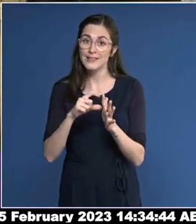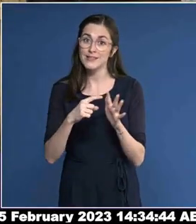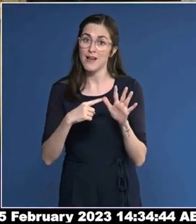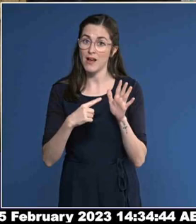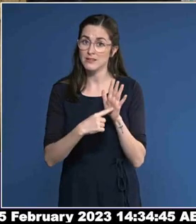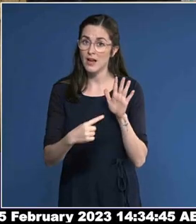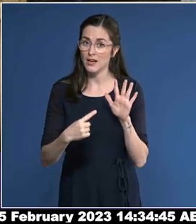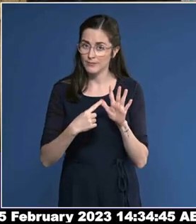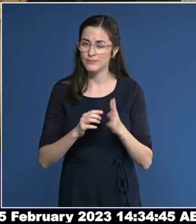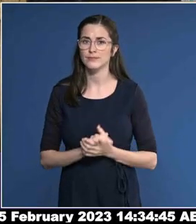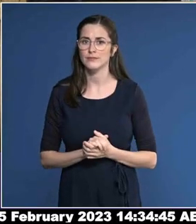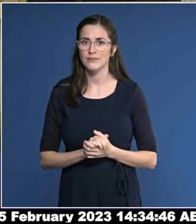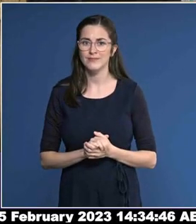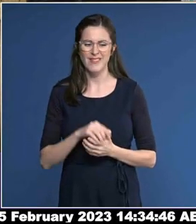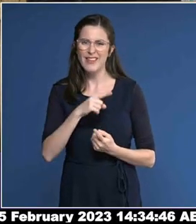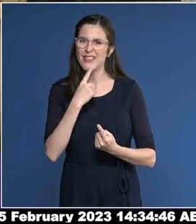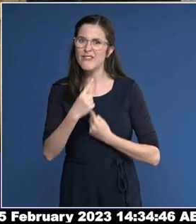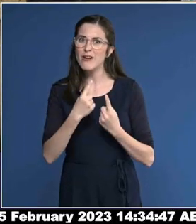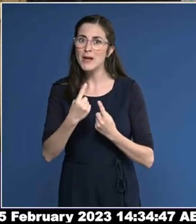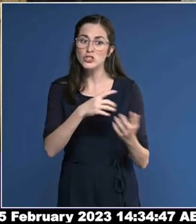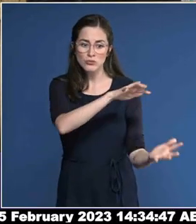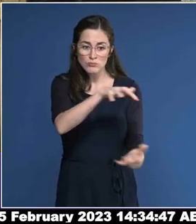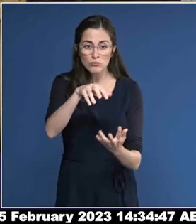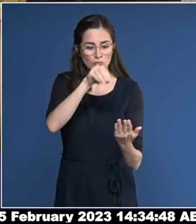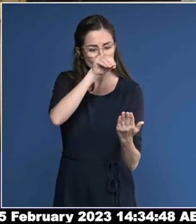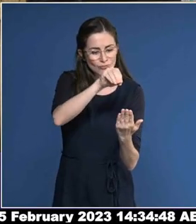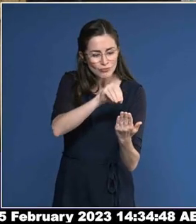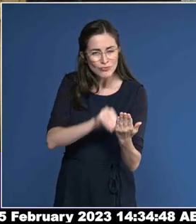information then is used to identify trends and patterns.